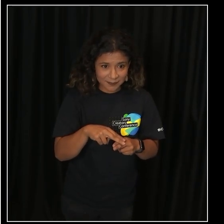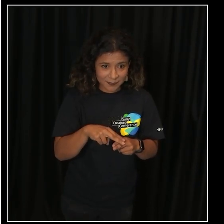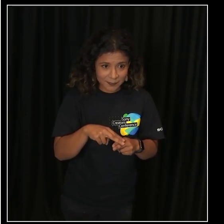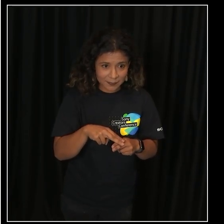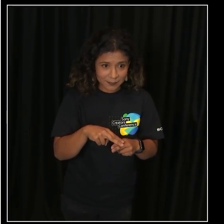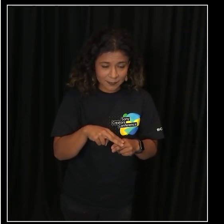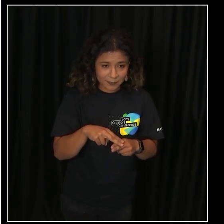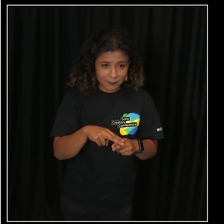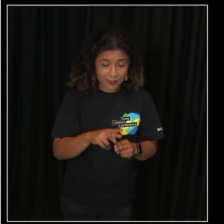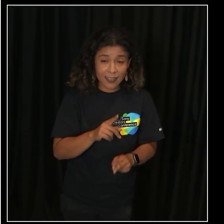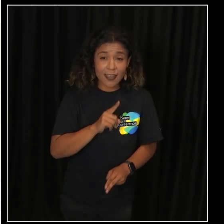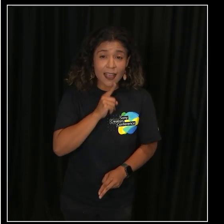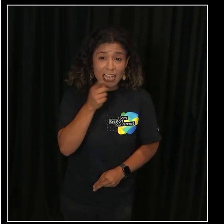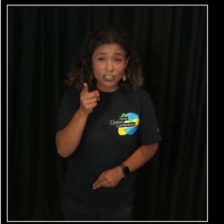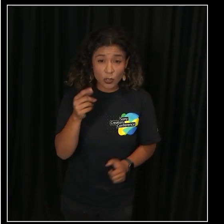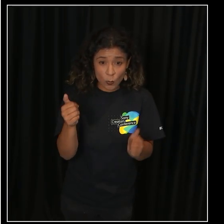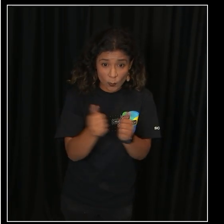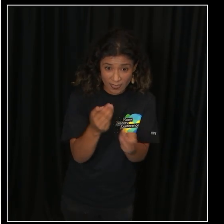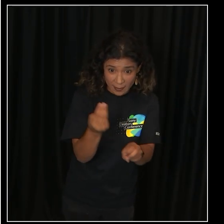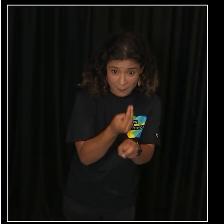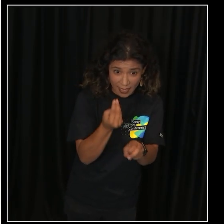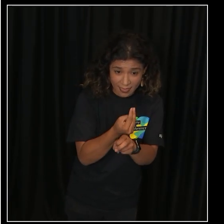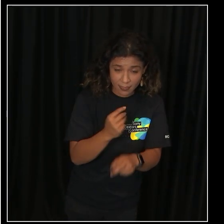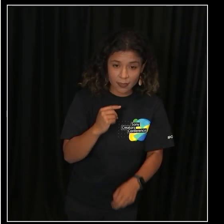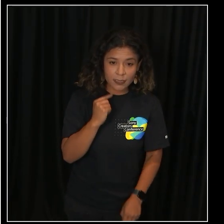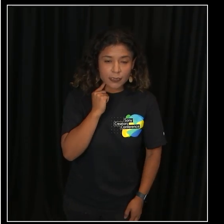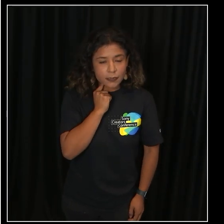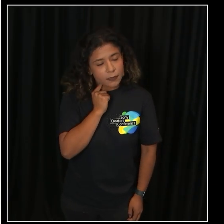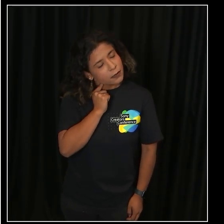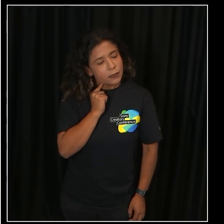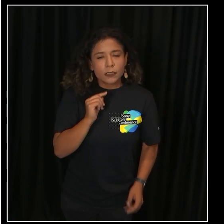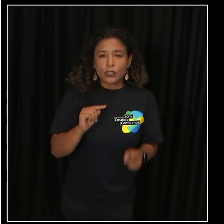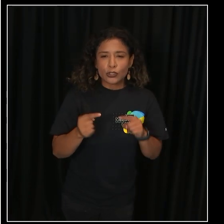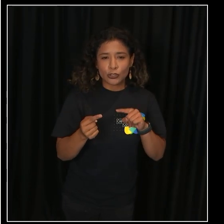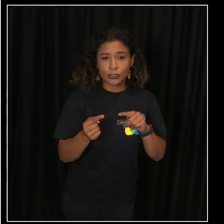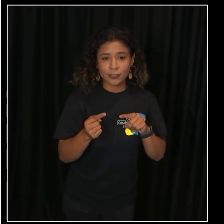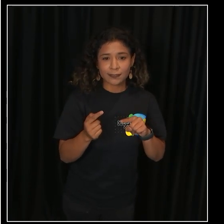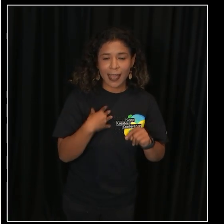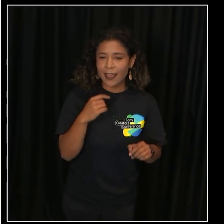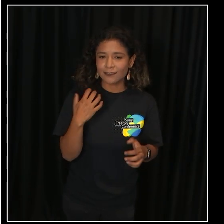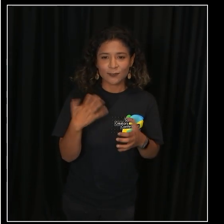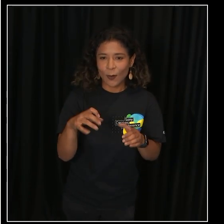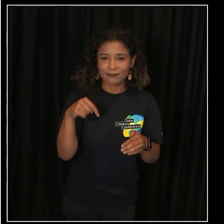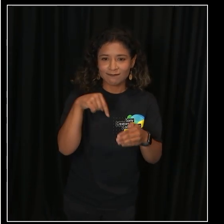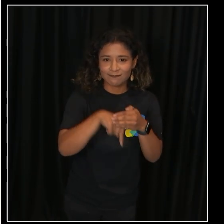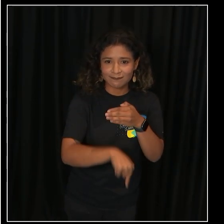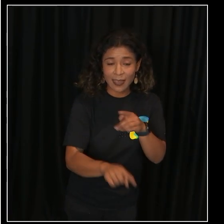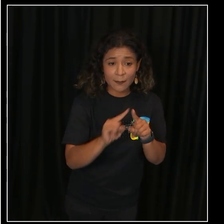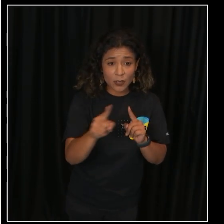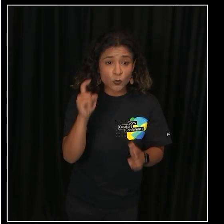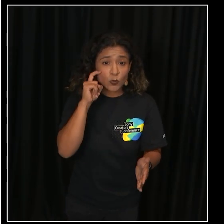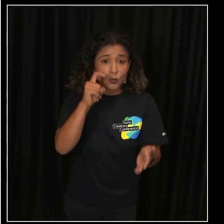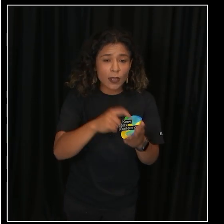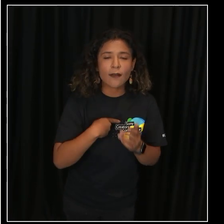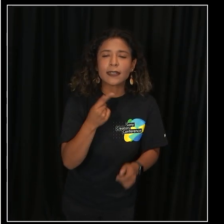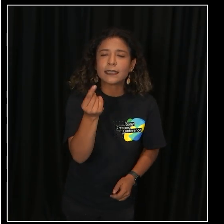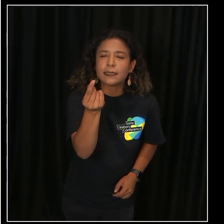Actually, doing this mathematically is a bit of a pain, so I'm not going to go over this. But you might notice there was a tiny, tiny amount of flickering